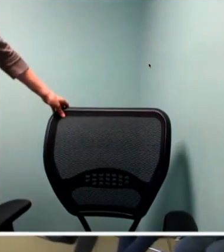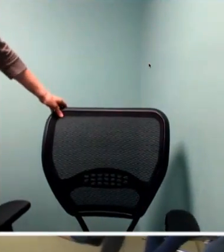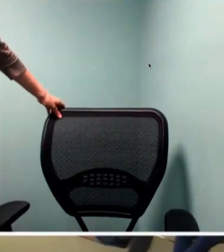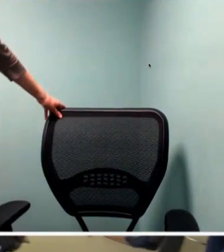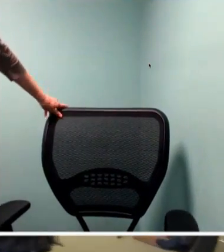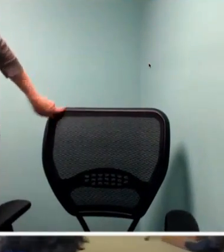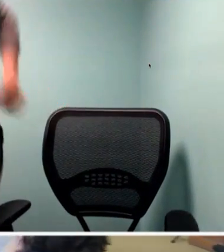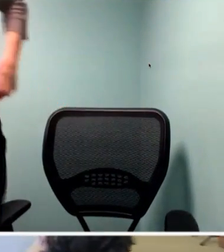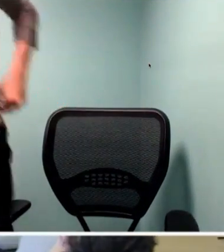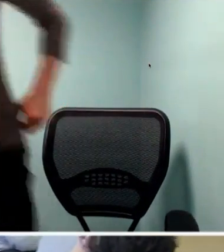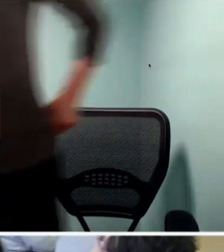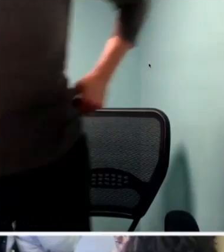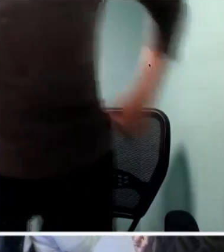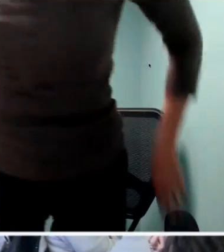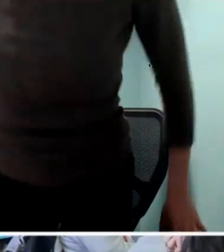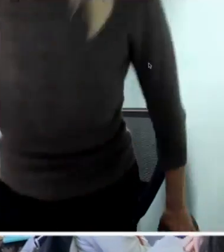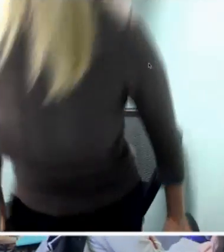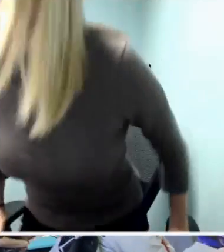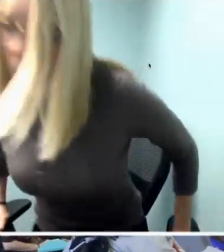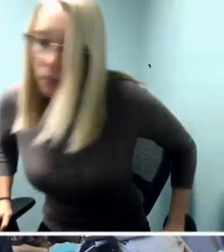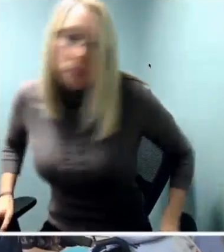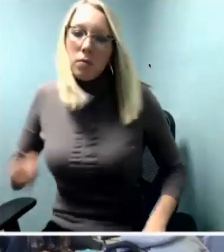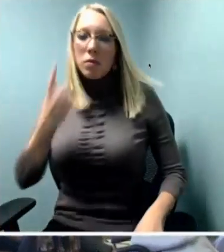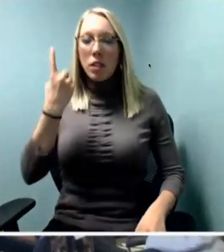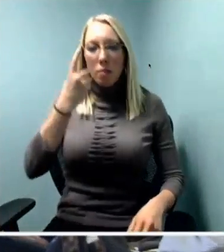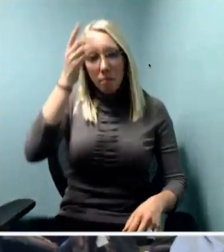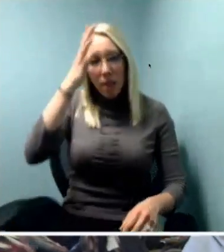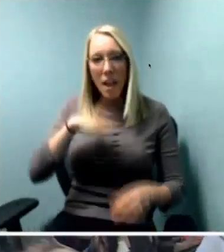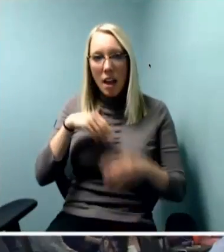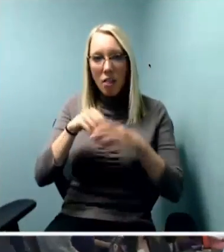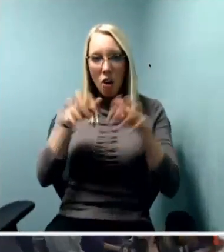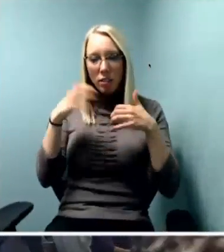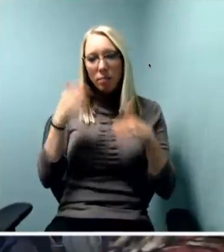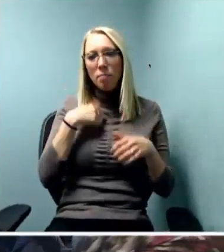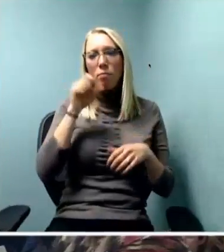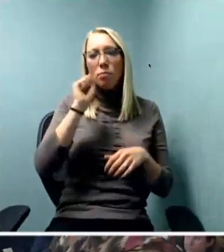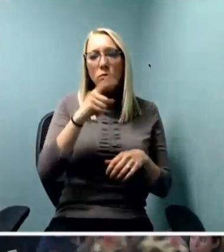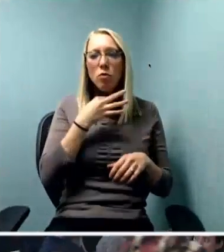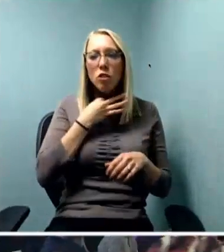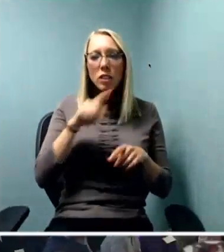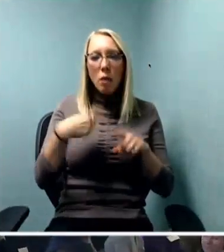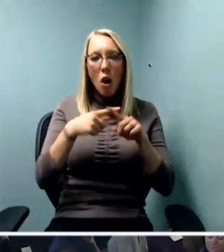(audience member) My question is about authenticity in casting. Authenticity in casting.